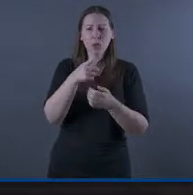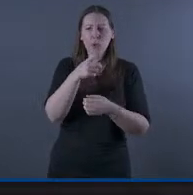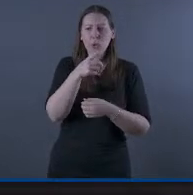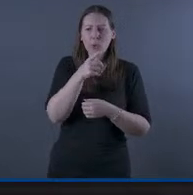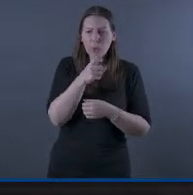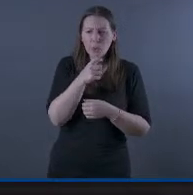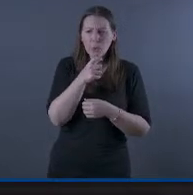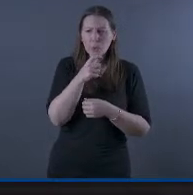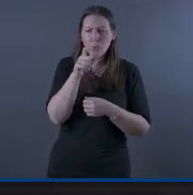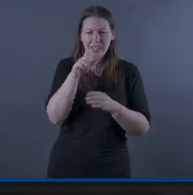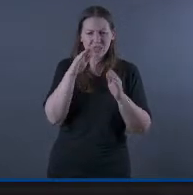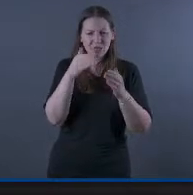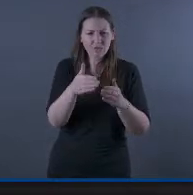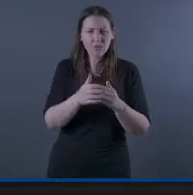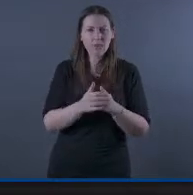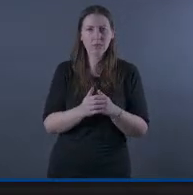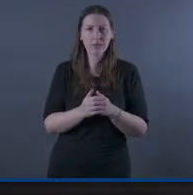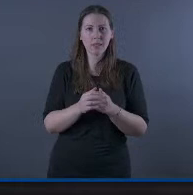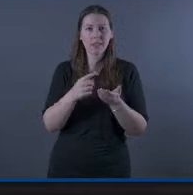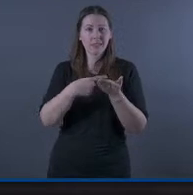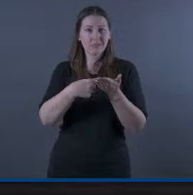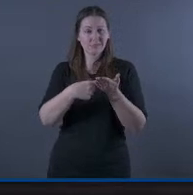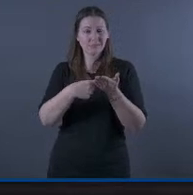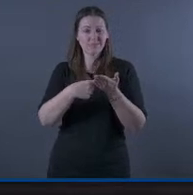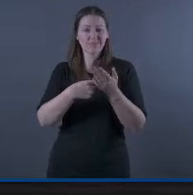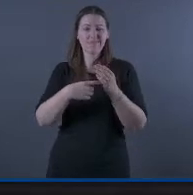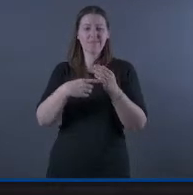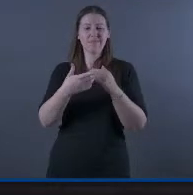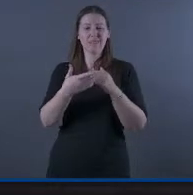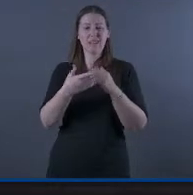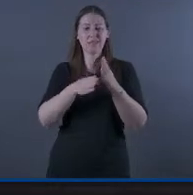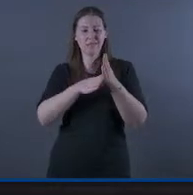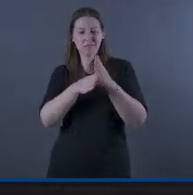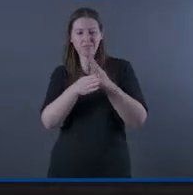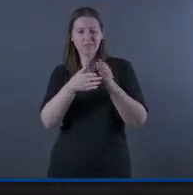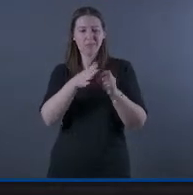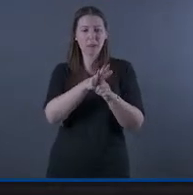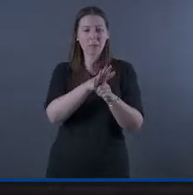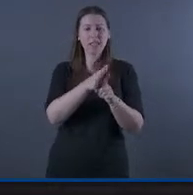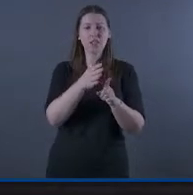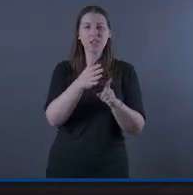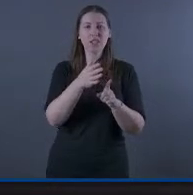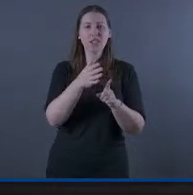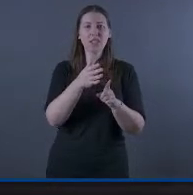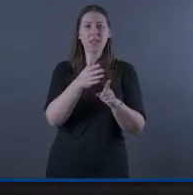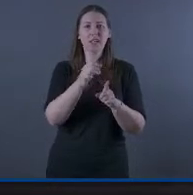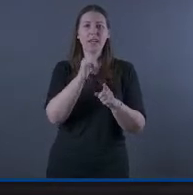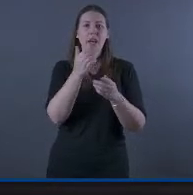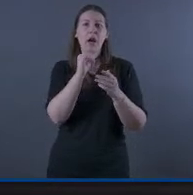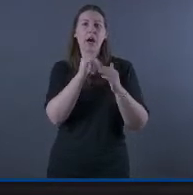we don't always have to do all, we don't always have to go there, we don't always have to take all of the steps.